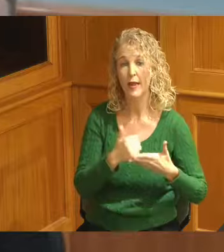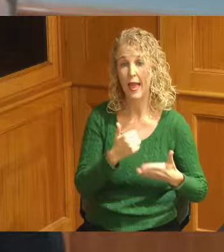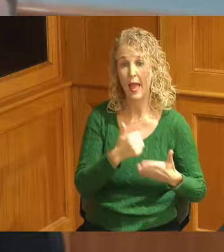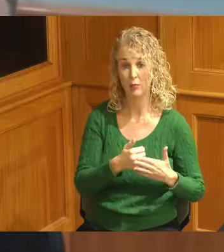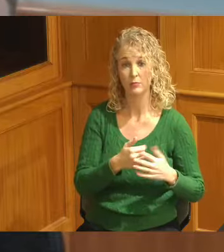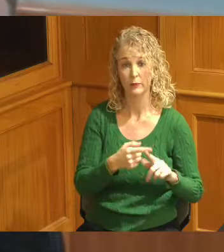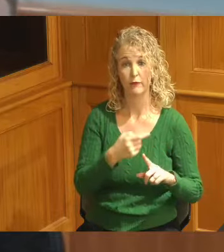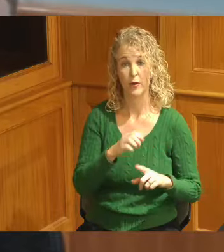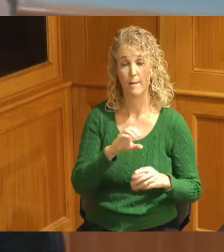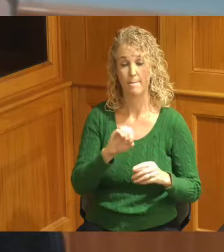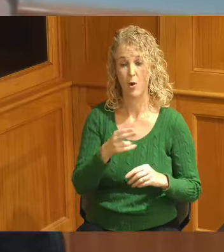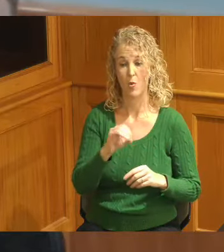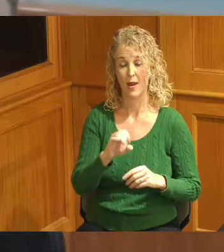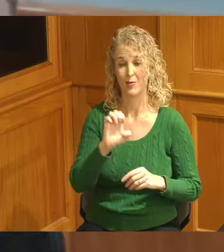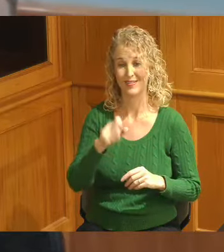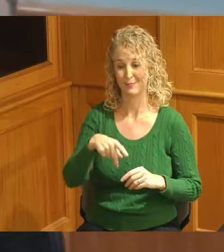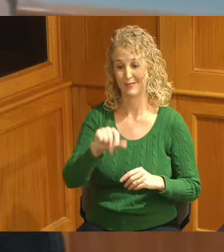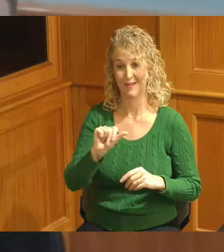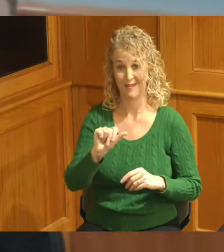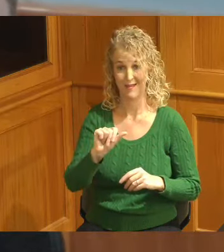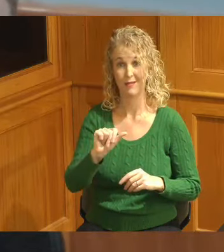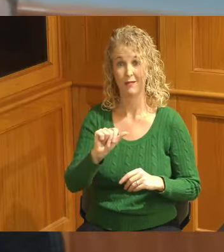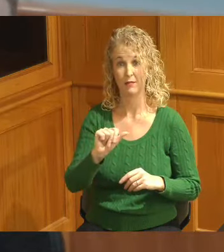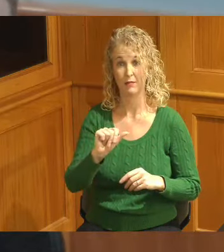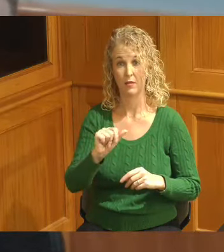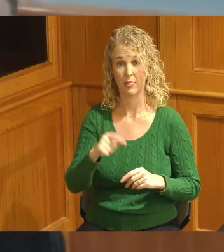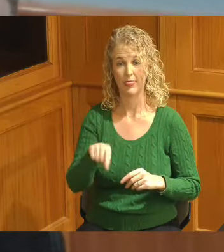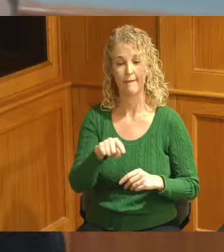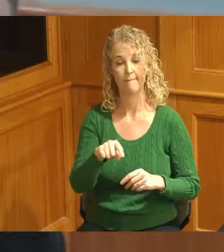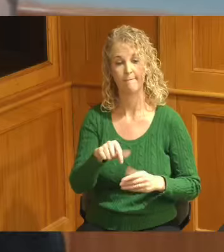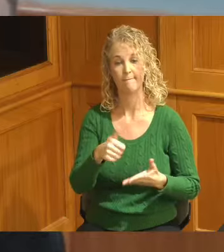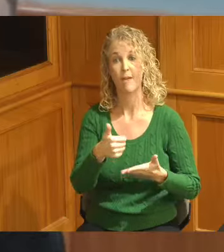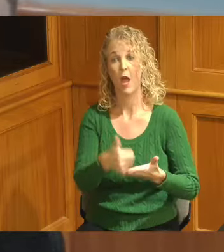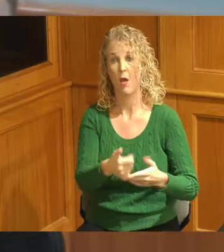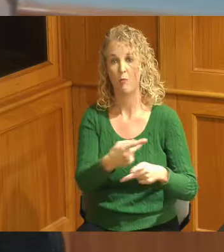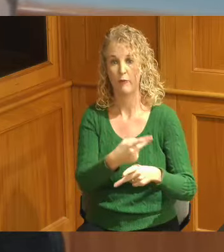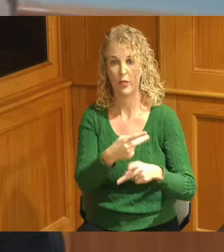which is which has funded kind of subsidized, if you will, directly to an environmental consultant